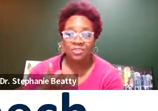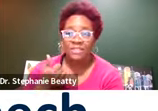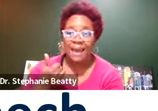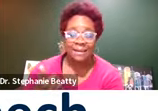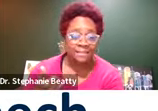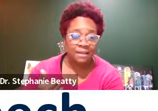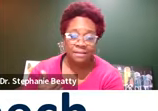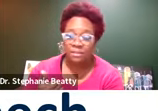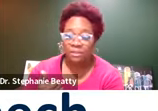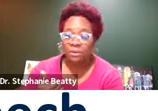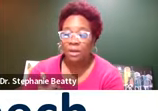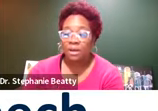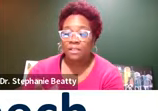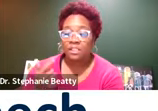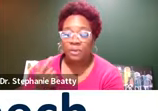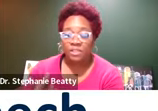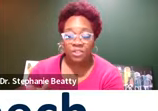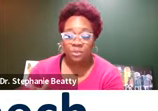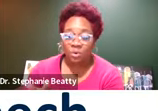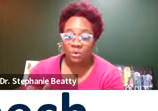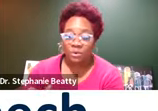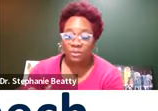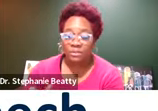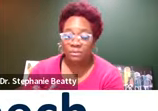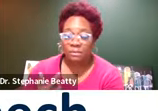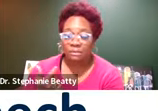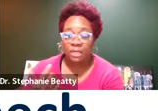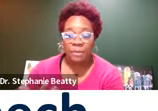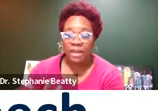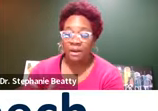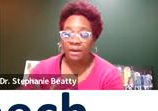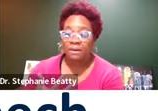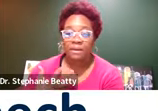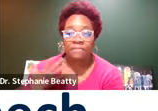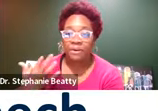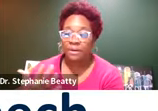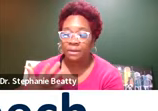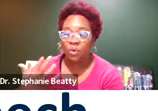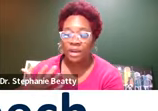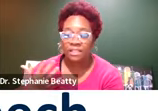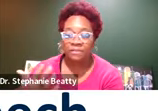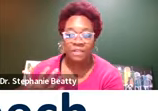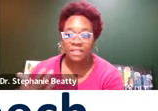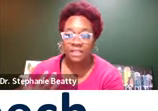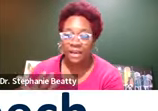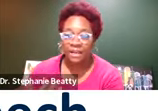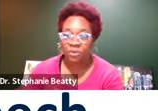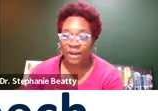such as accents, speech disorders, lip hair and varying ways of enunciating.